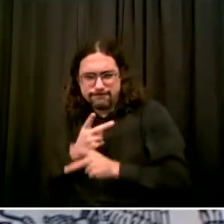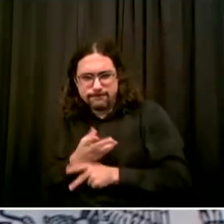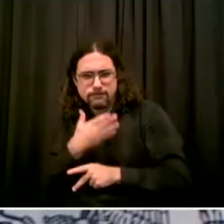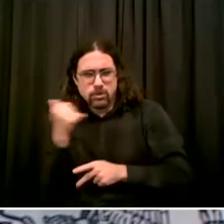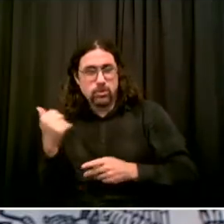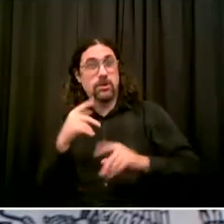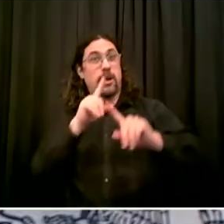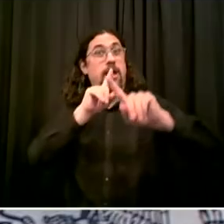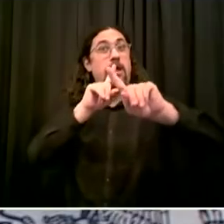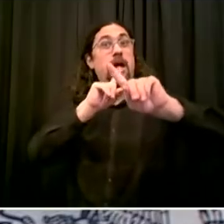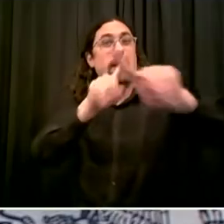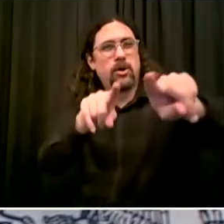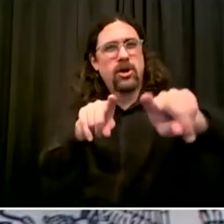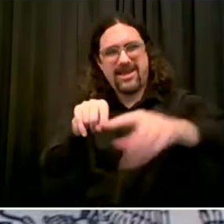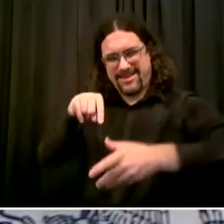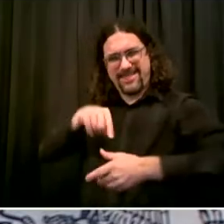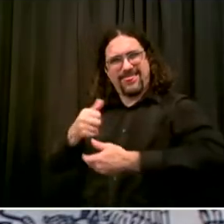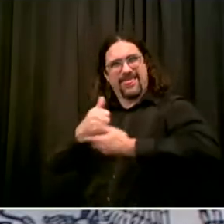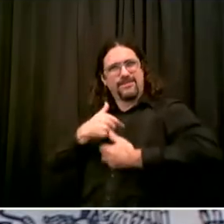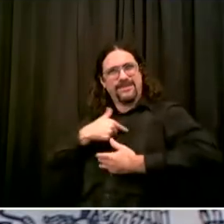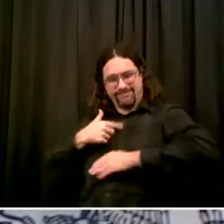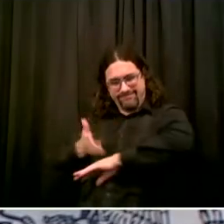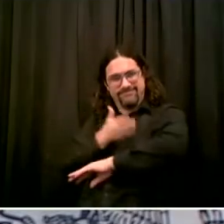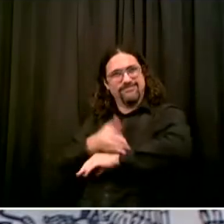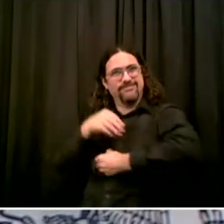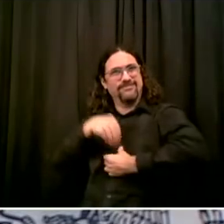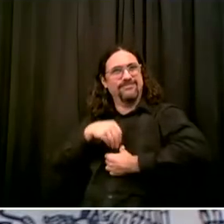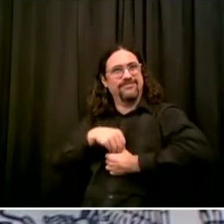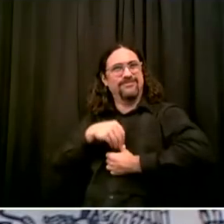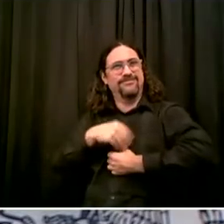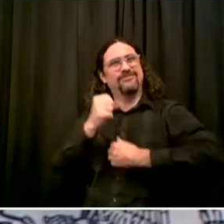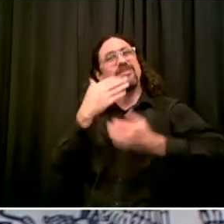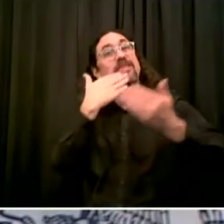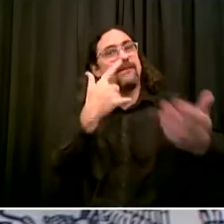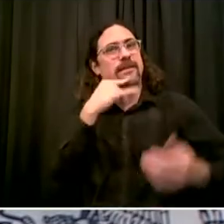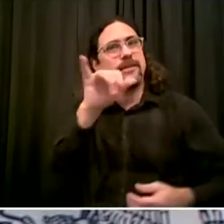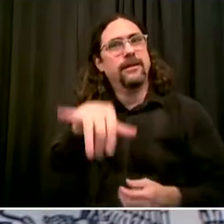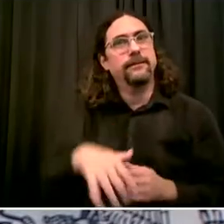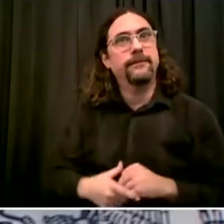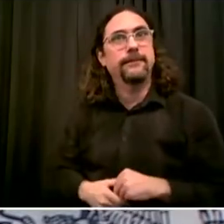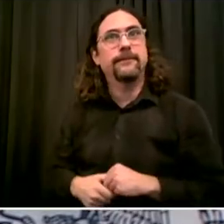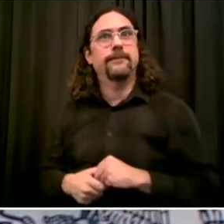MAKE US WORK BETTER. THANK YOU FOR SPURRING US ON. DO YOU HAVE A